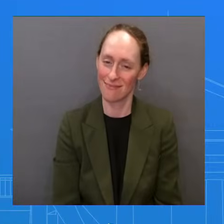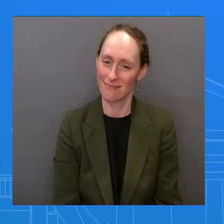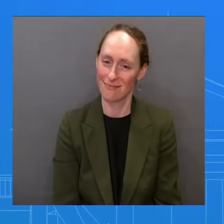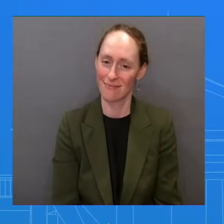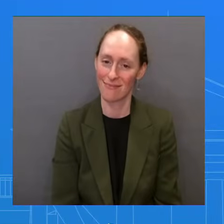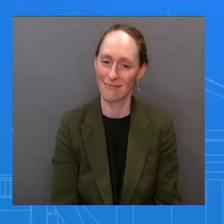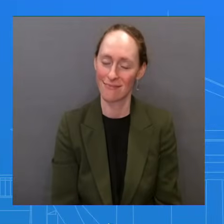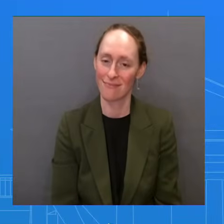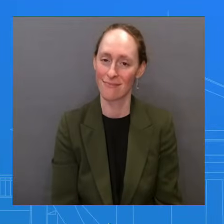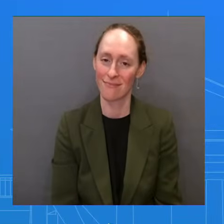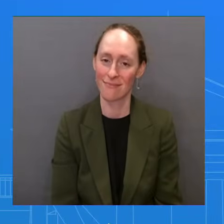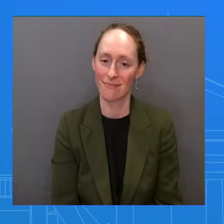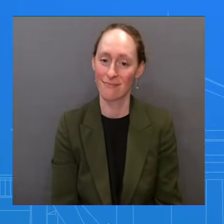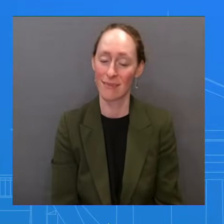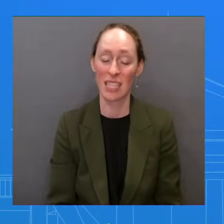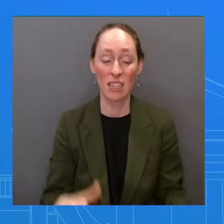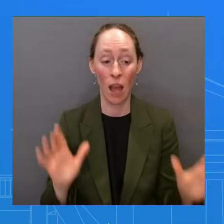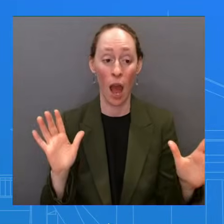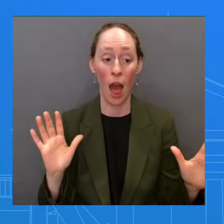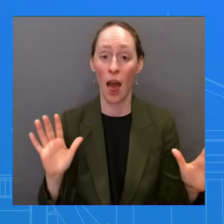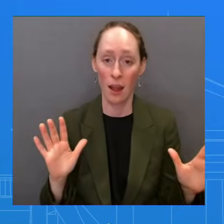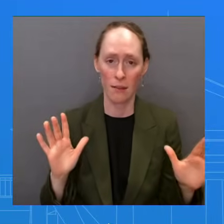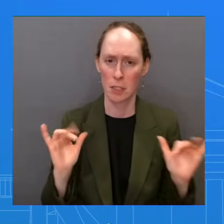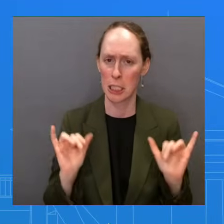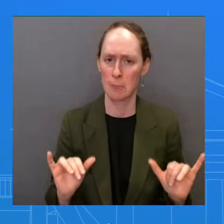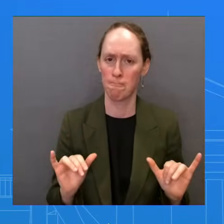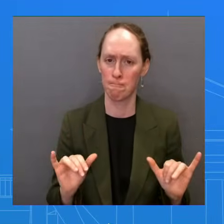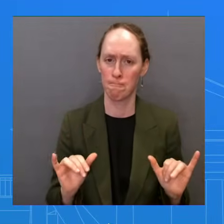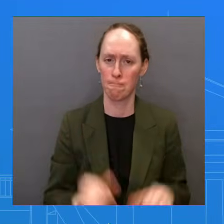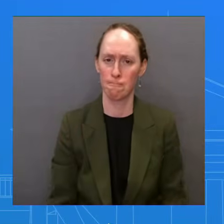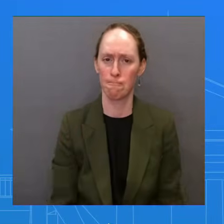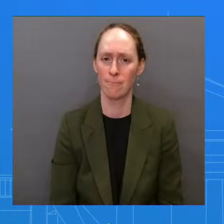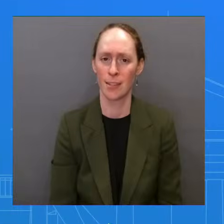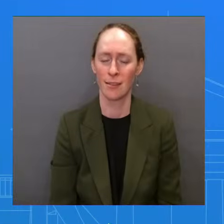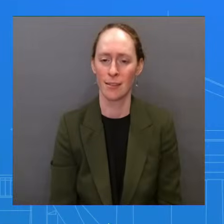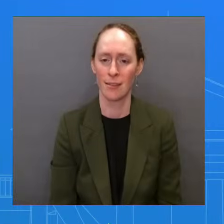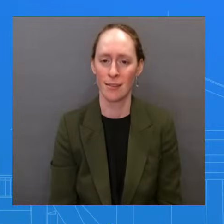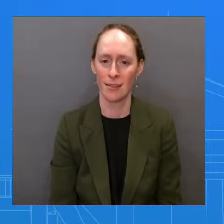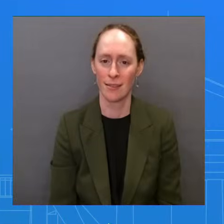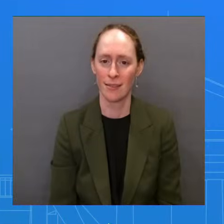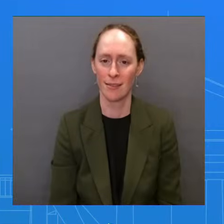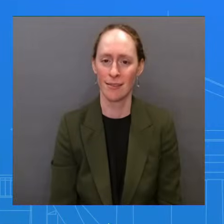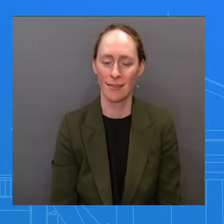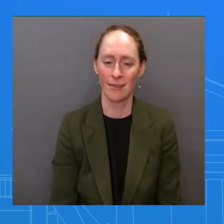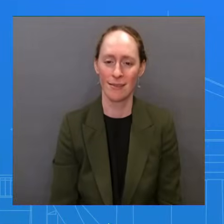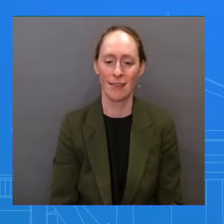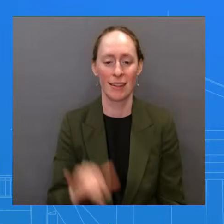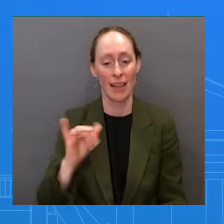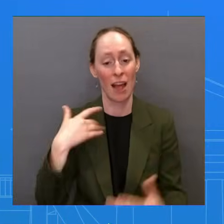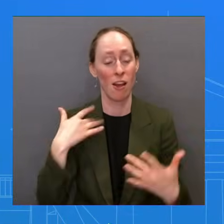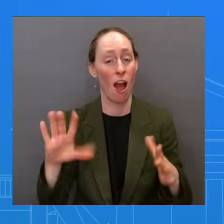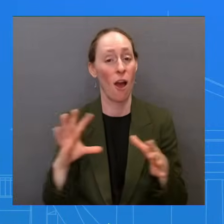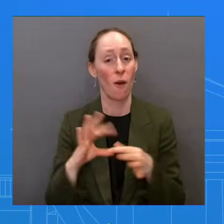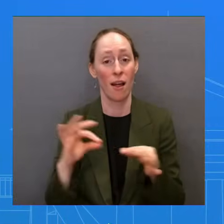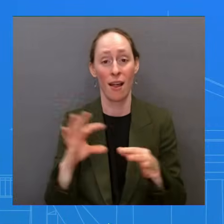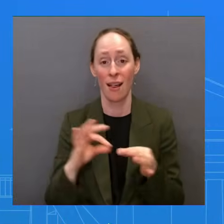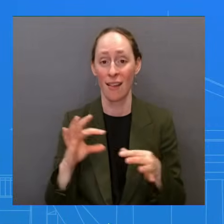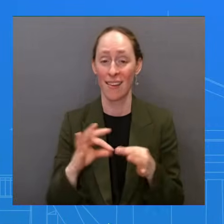Now, we -- I have said, as I said from the top here, that he's willing to have a separate conversation about their spending: